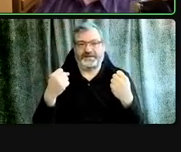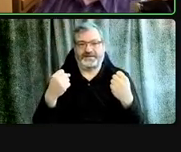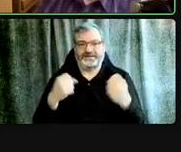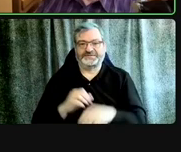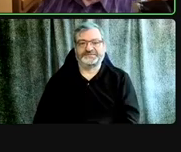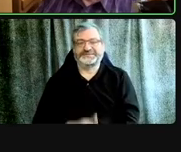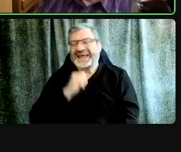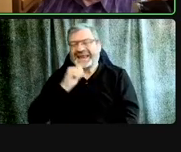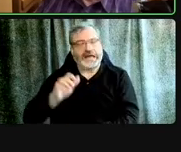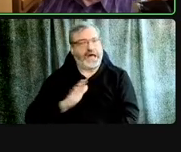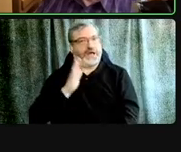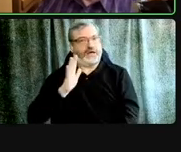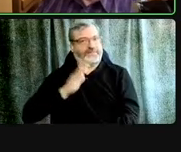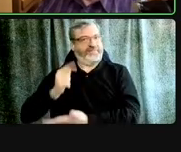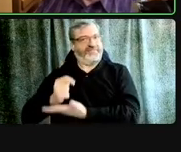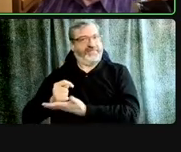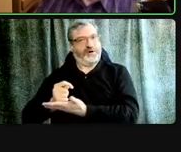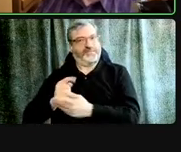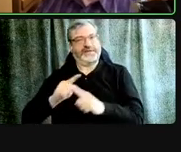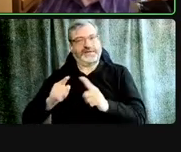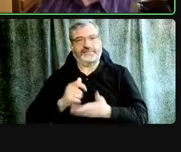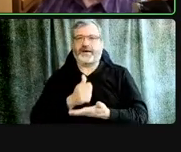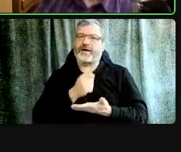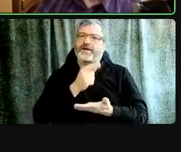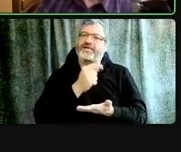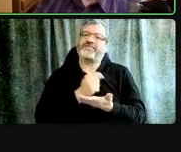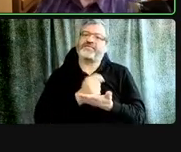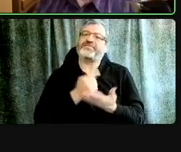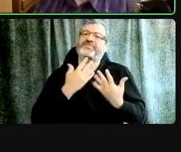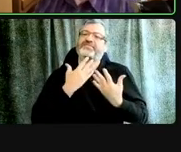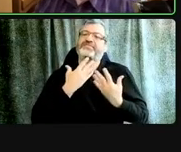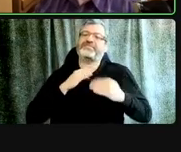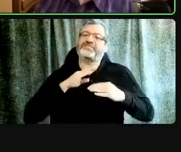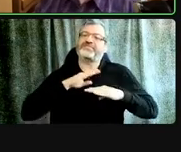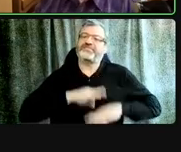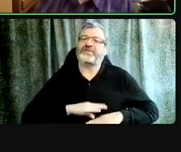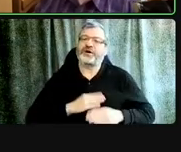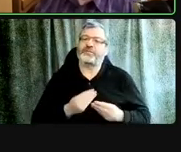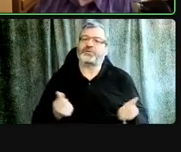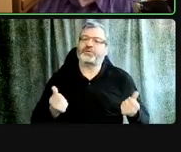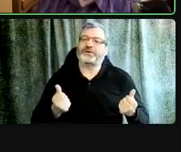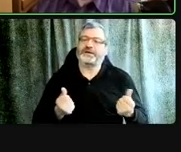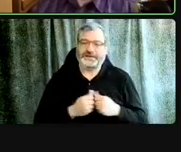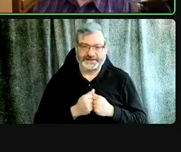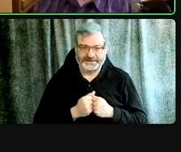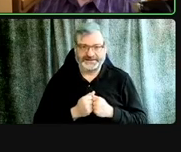And I would say that if I were to distill all that work down into a couple of final